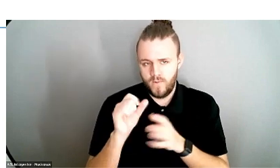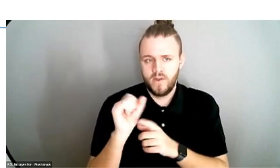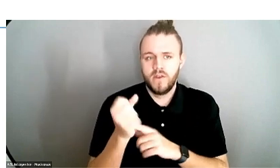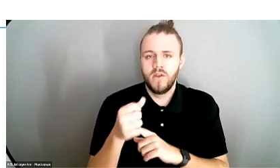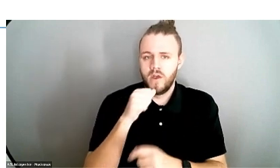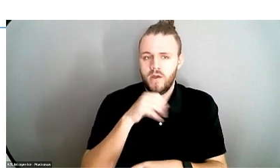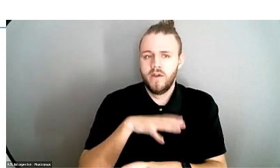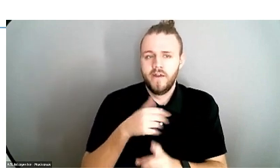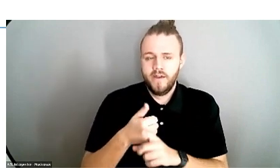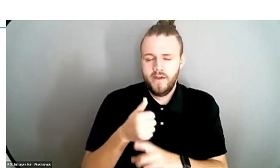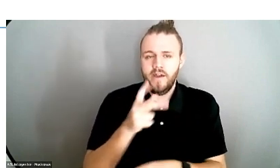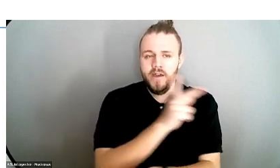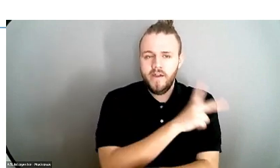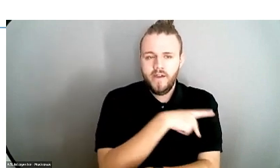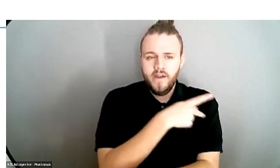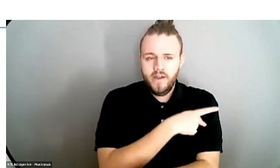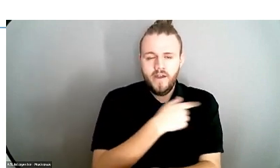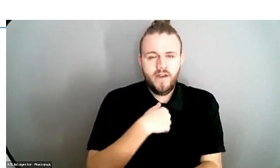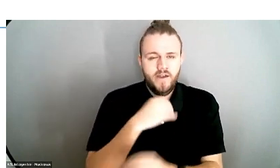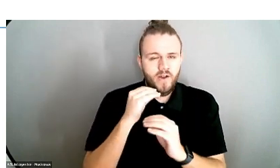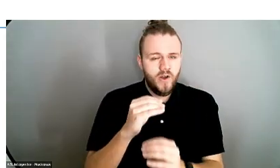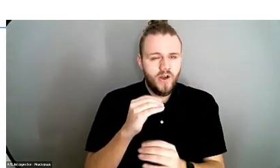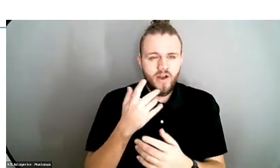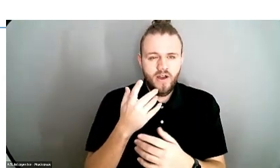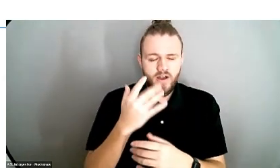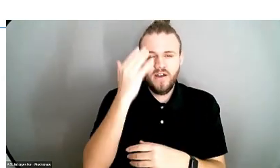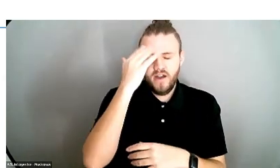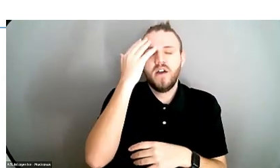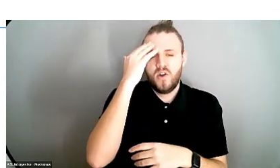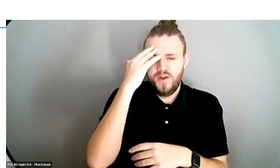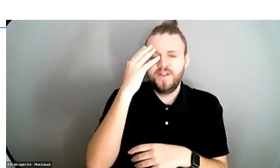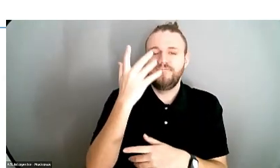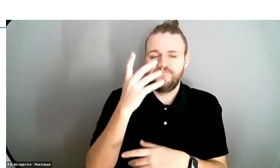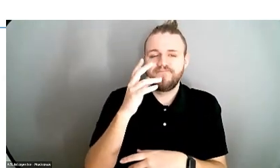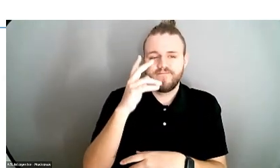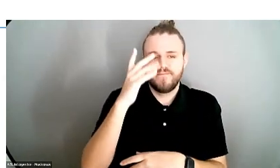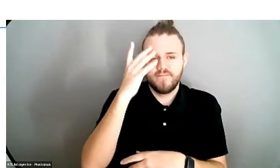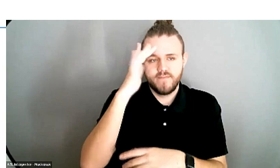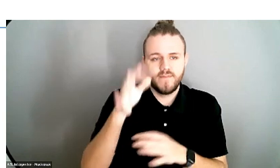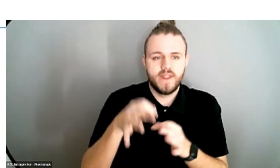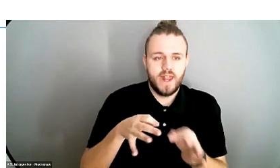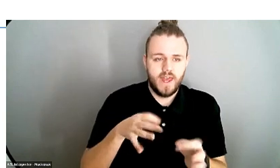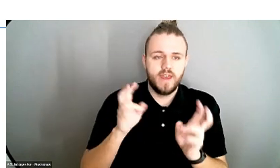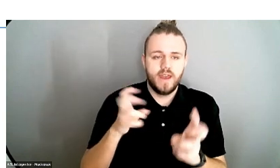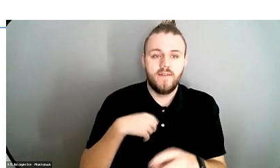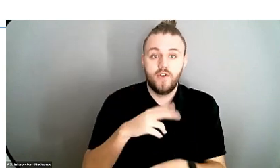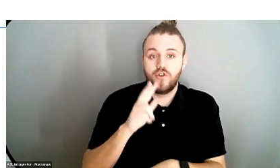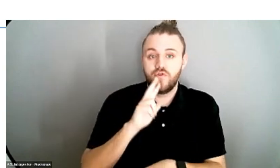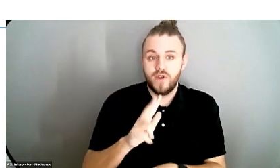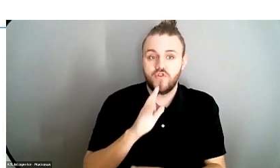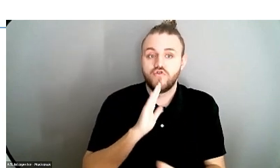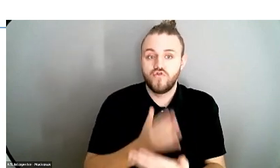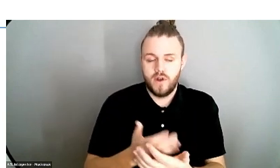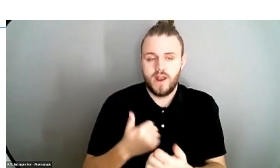mine with known intellectual delay. She has a three-year-old daughter. She lives with her mom and sister.